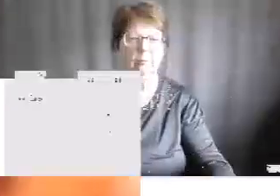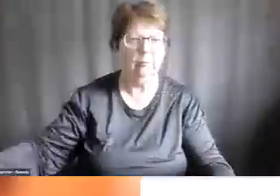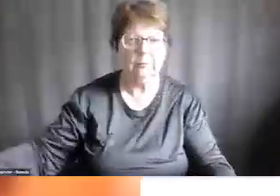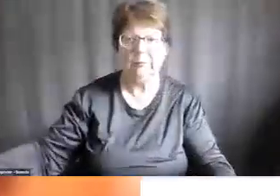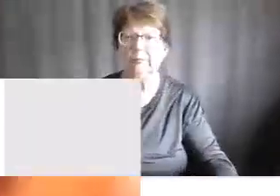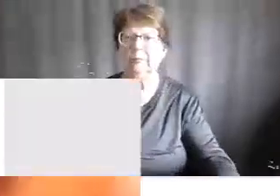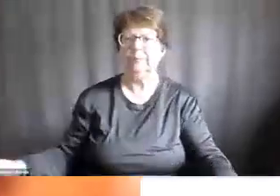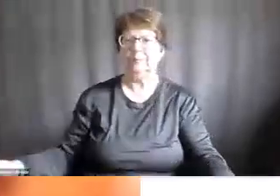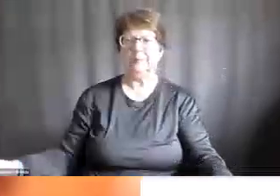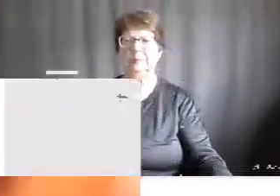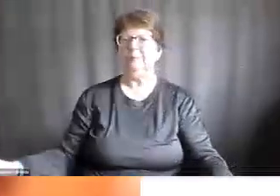Boardroom: Good afternoon.